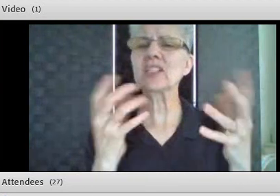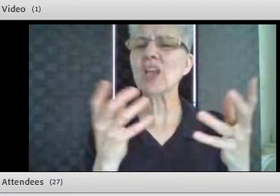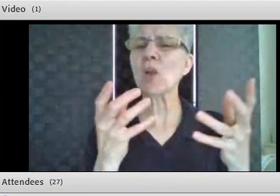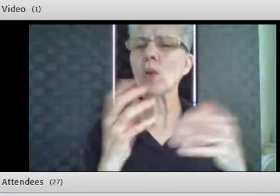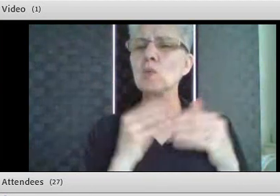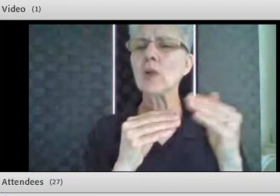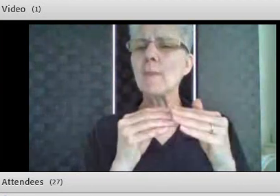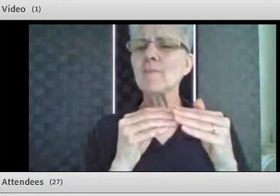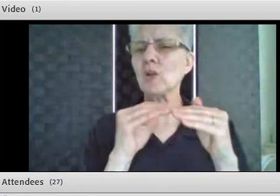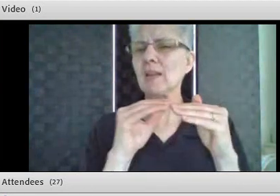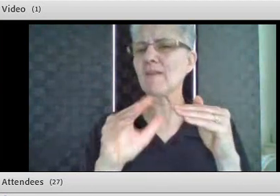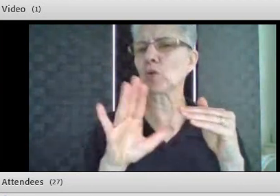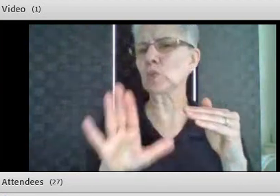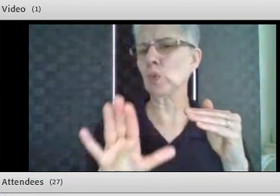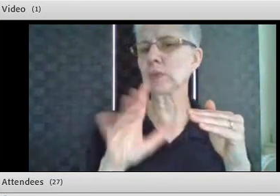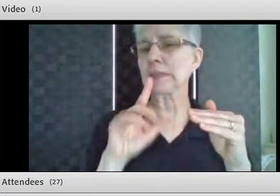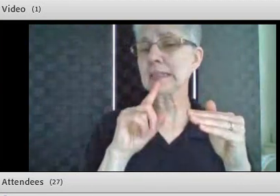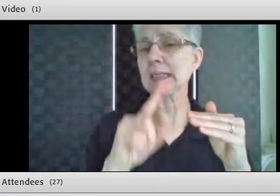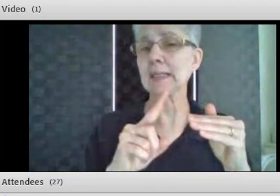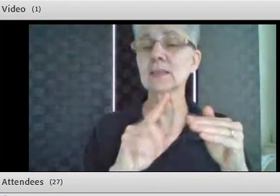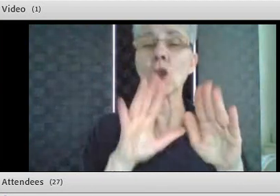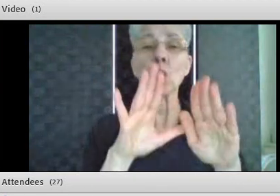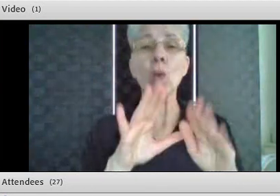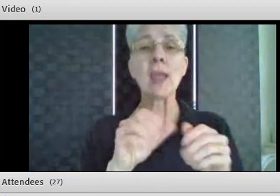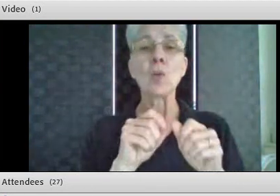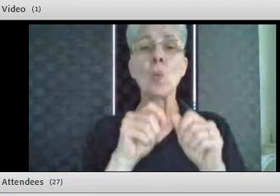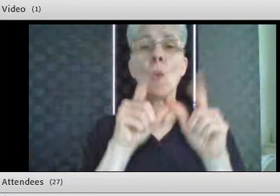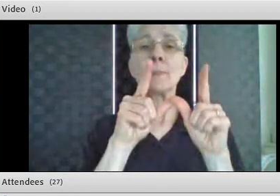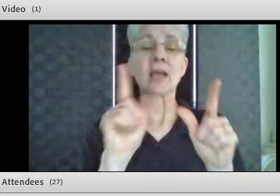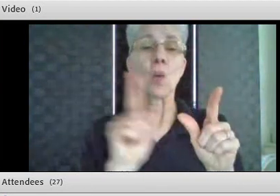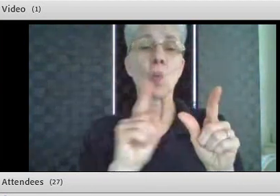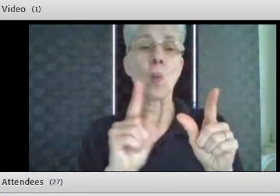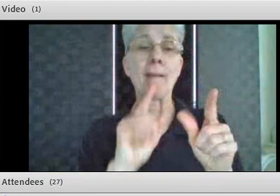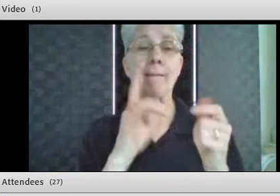so, you know, you can see here that it really depends